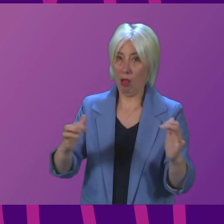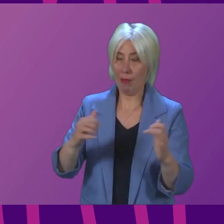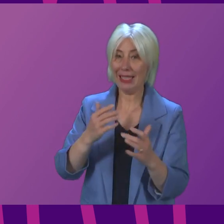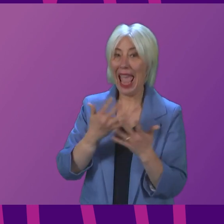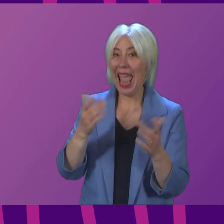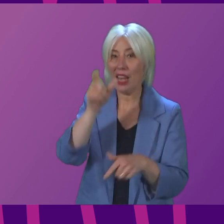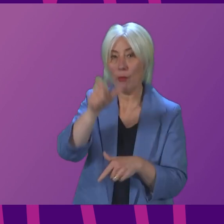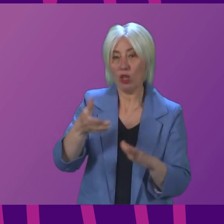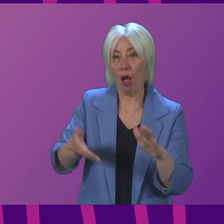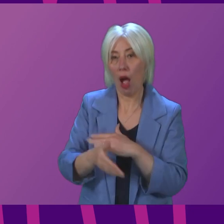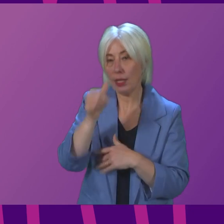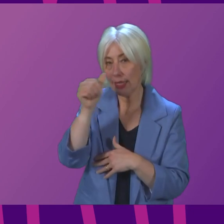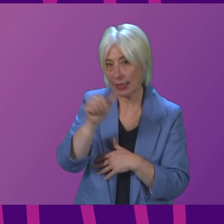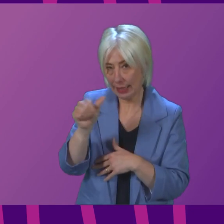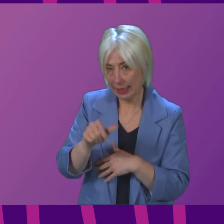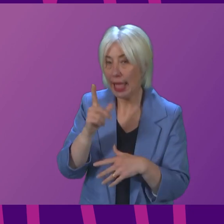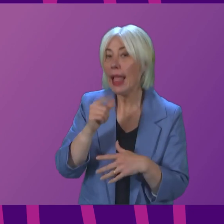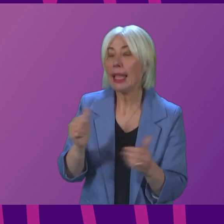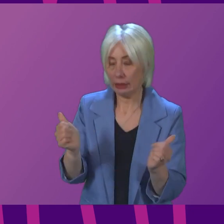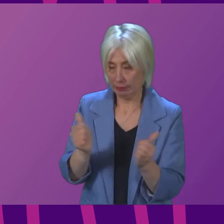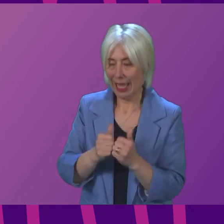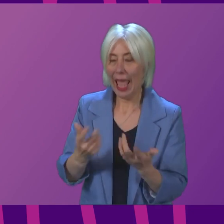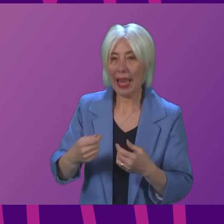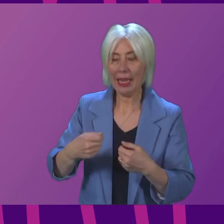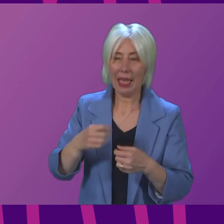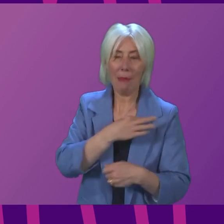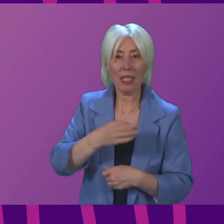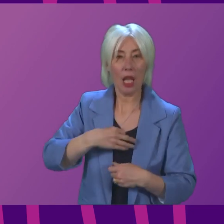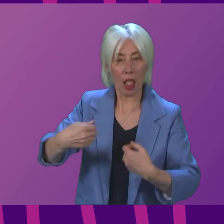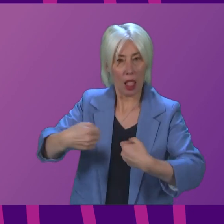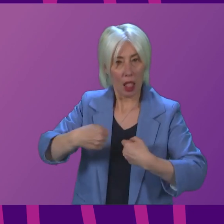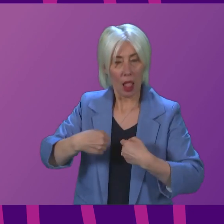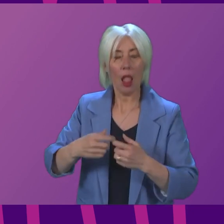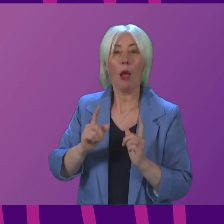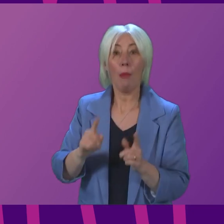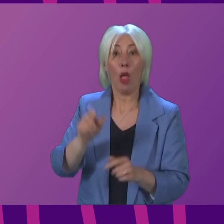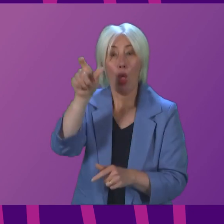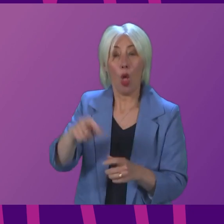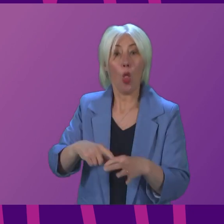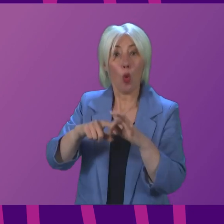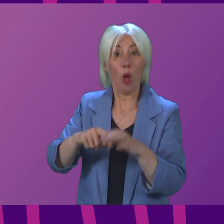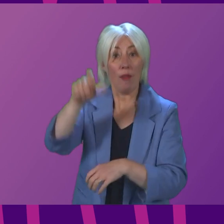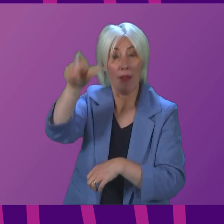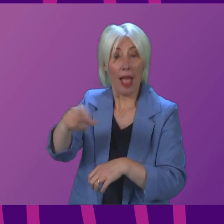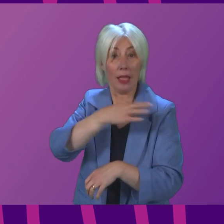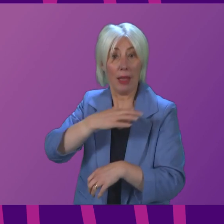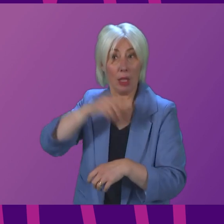16 can consent to a medical procedure or treatment when the qualified medical practitioner attending them considers that they are